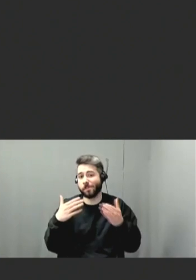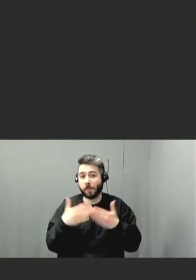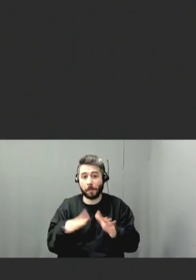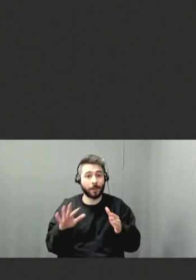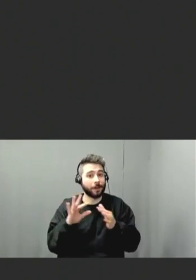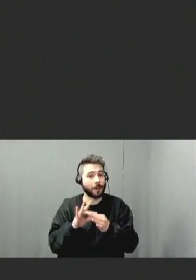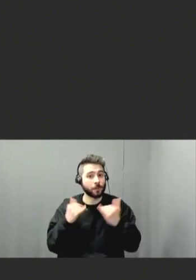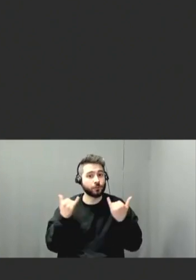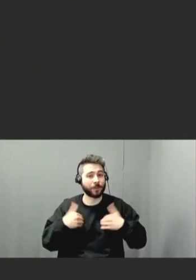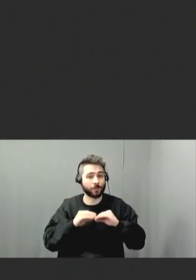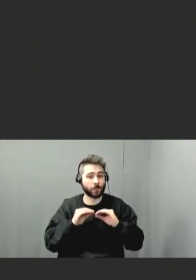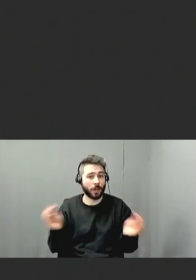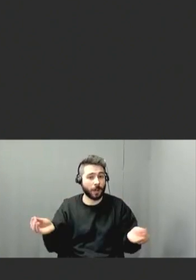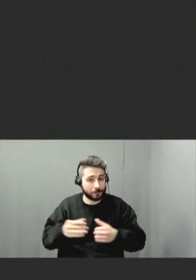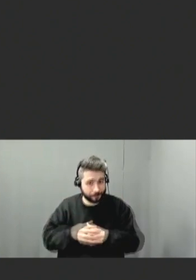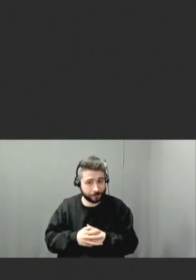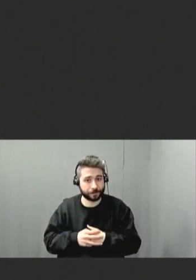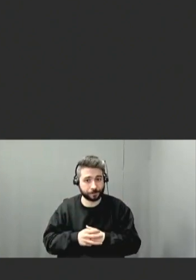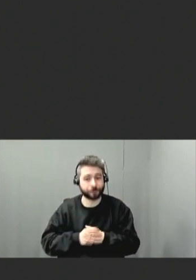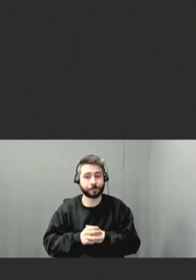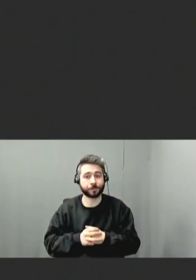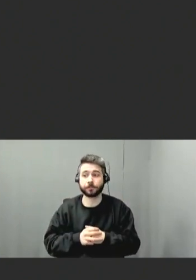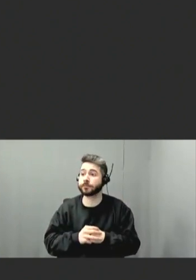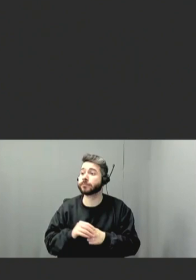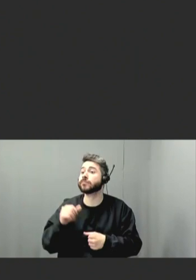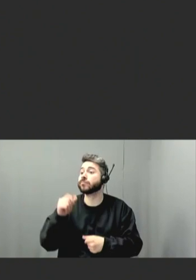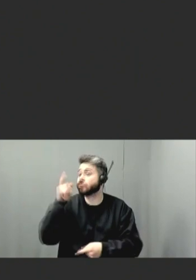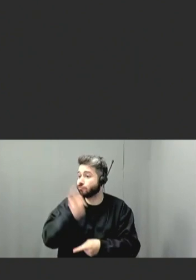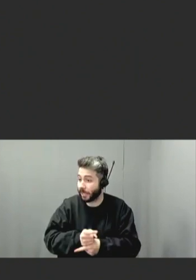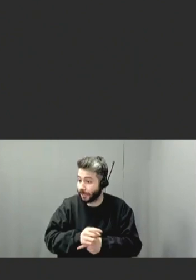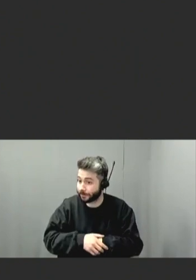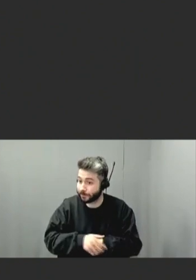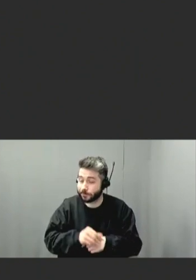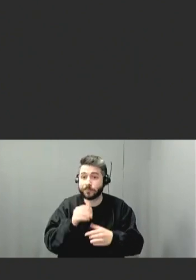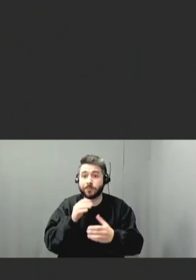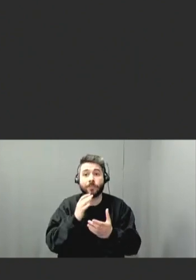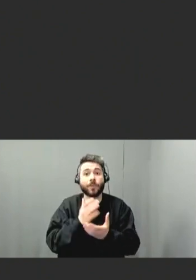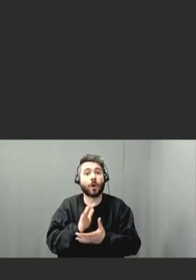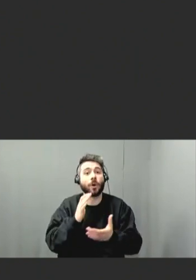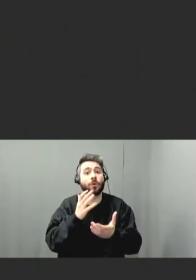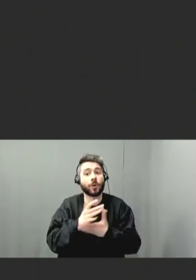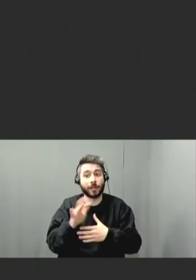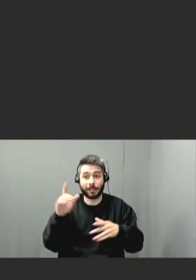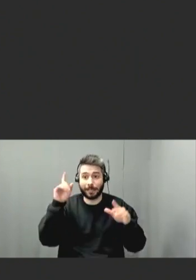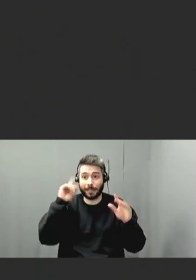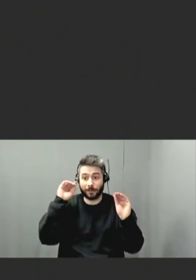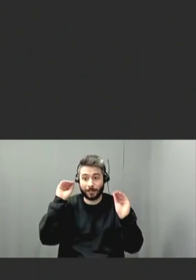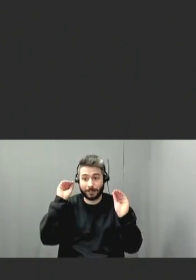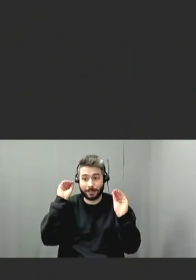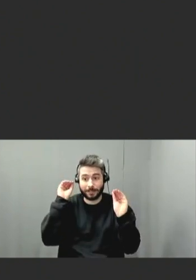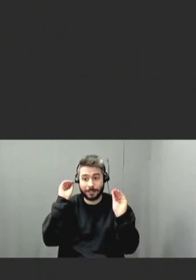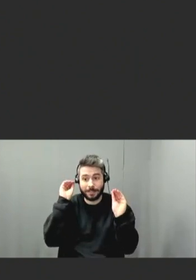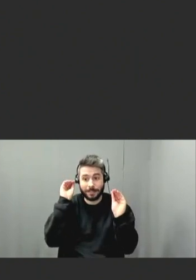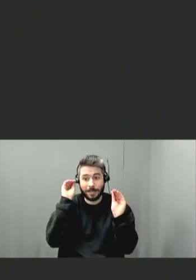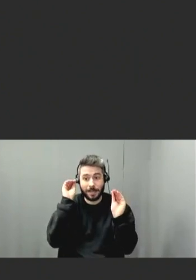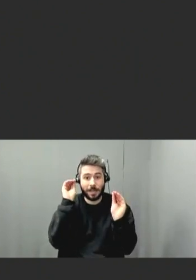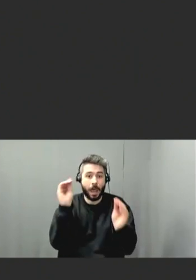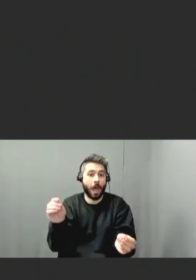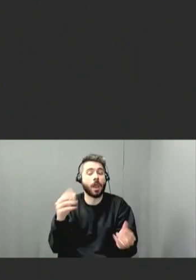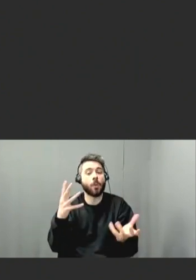Ann Aikin: That's correct. Robert Hopkins: All right, well hearing none, I want to thank all of you for your